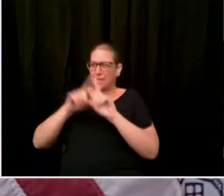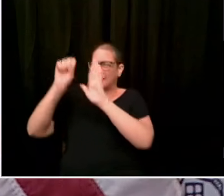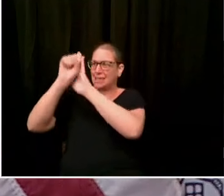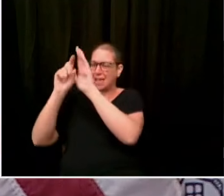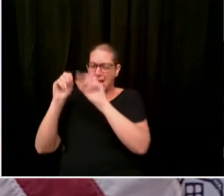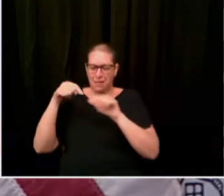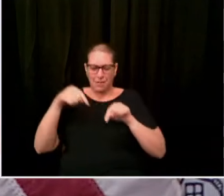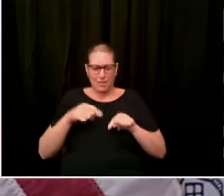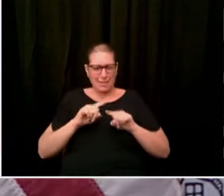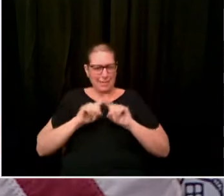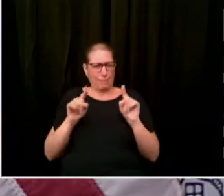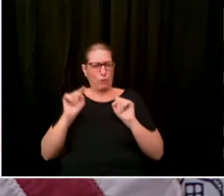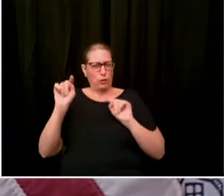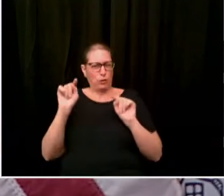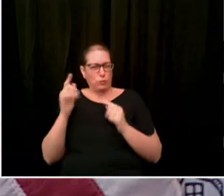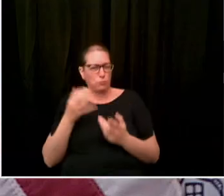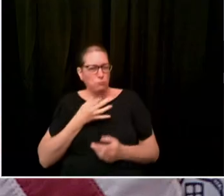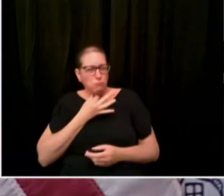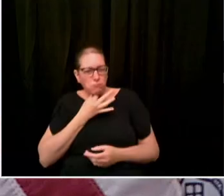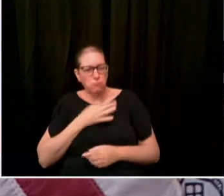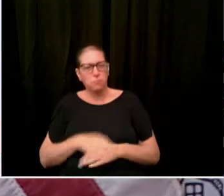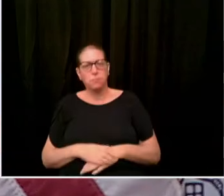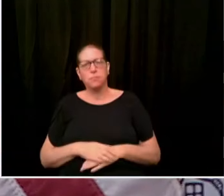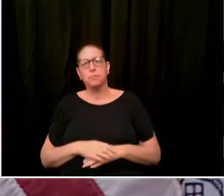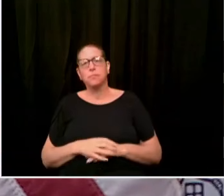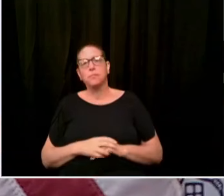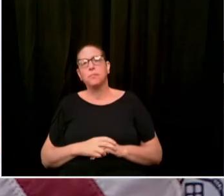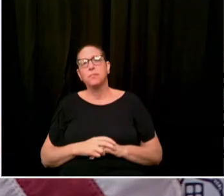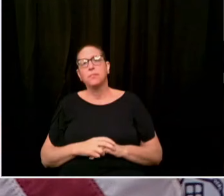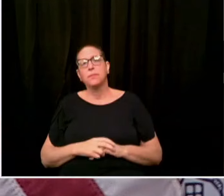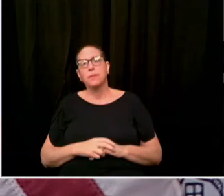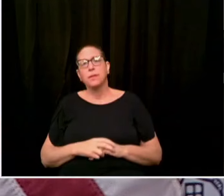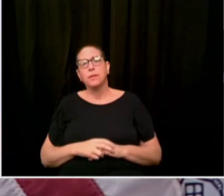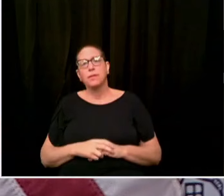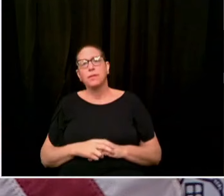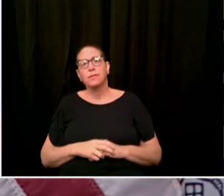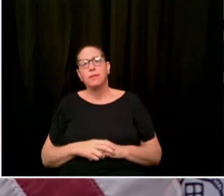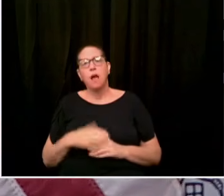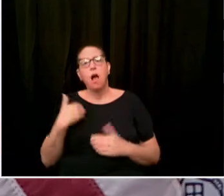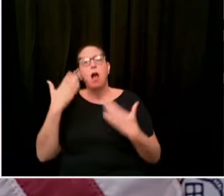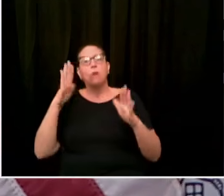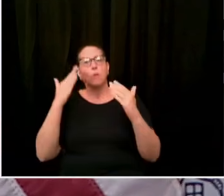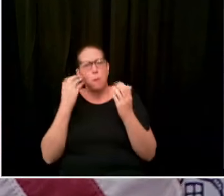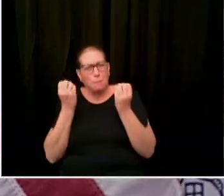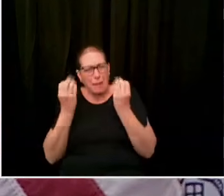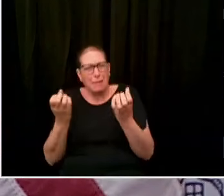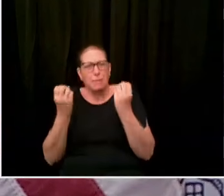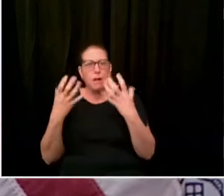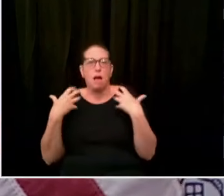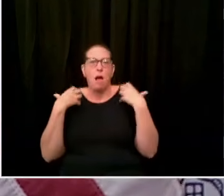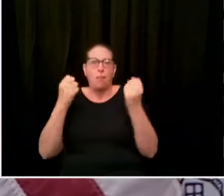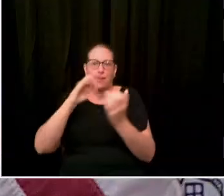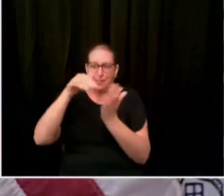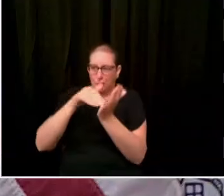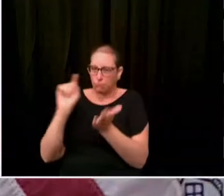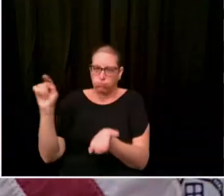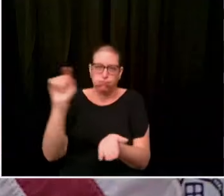REGARDS TESTING, TRACING, THAT KIND OF ONE ON ONE SERVICE WITH THESE ALREADY